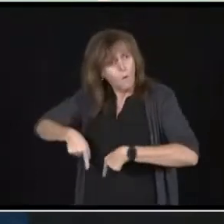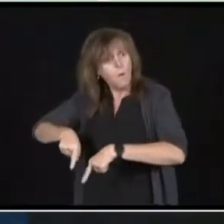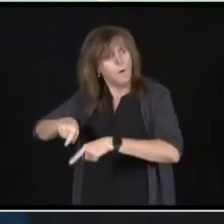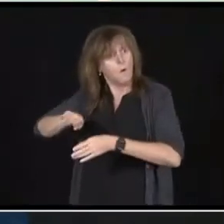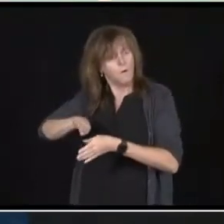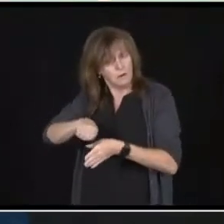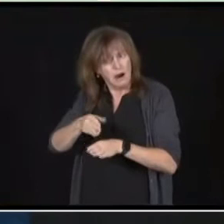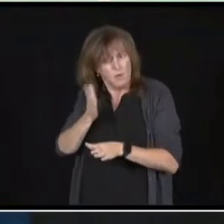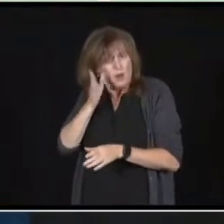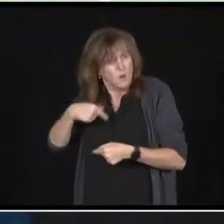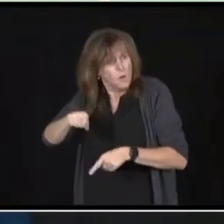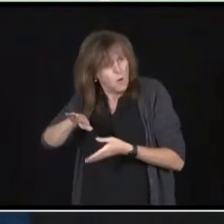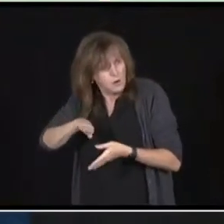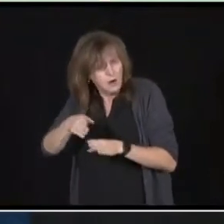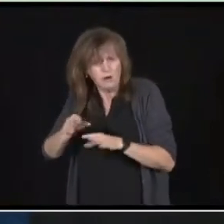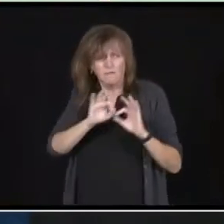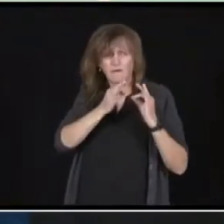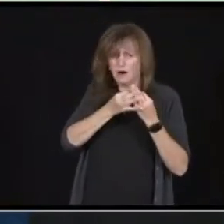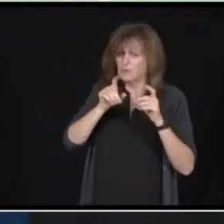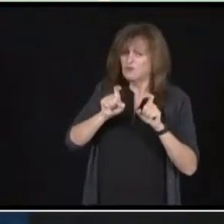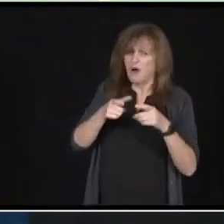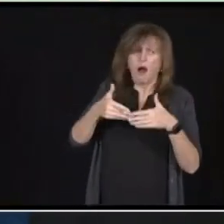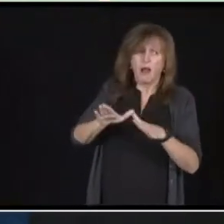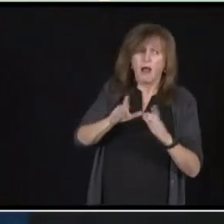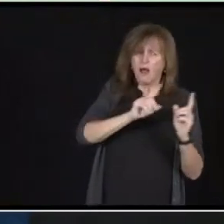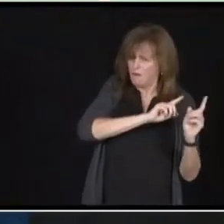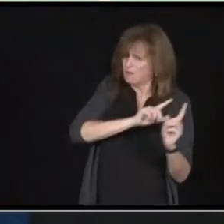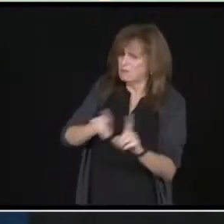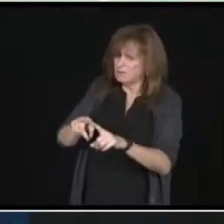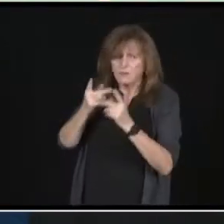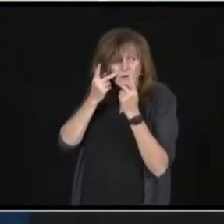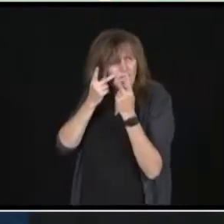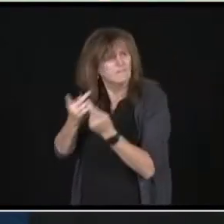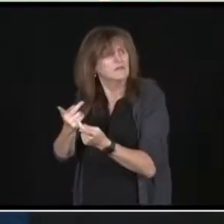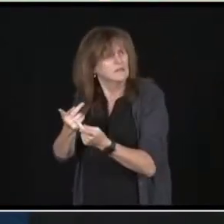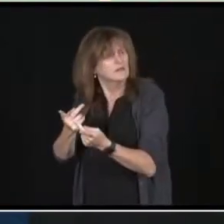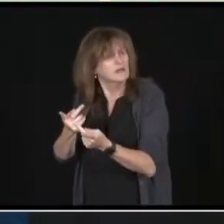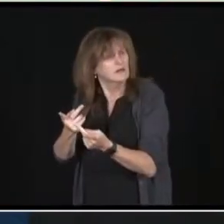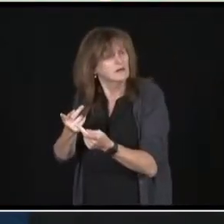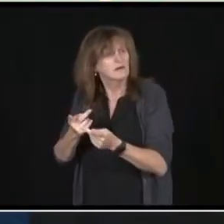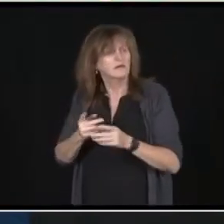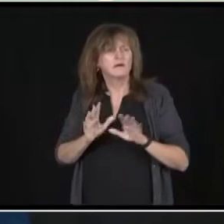hospitals in Ontario to remind them that in a situation where somebody is dying and it is